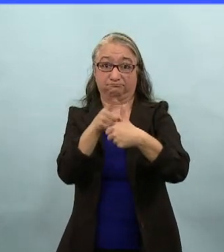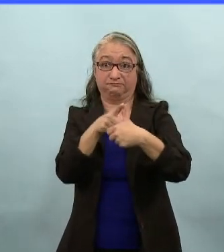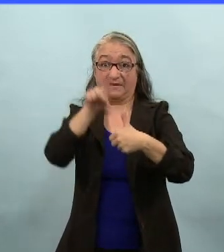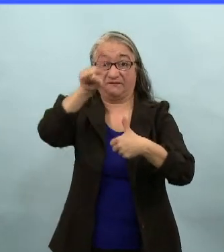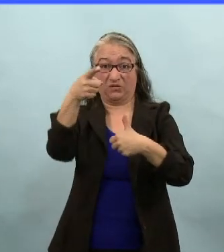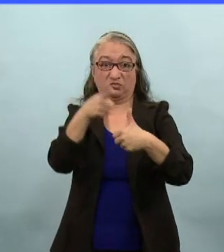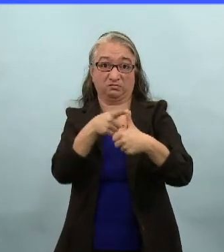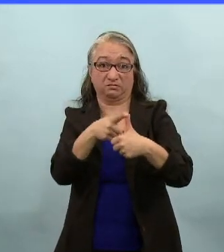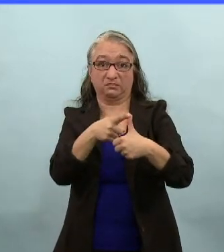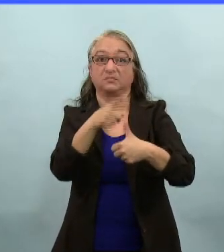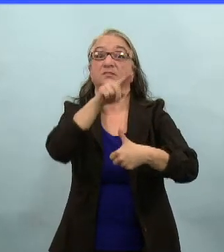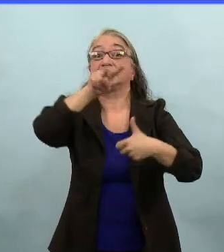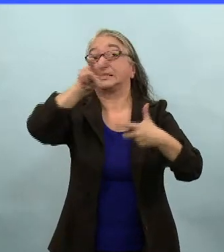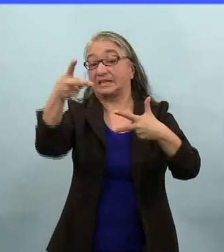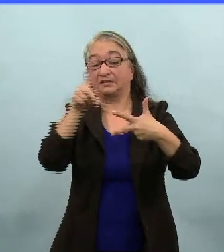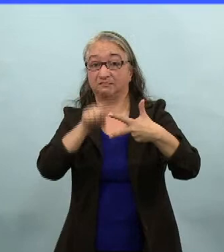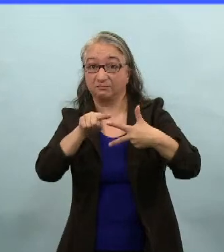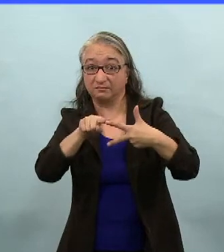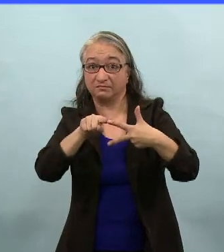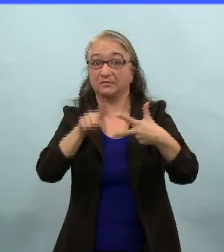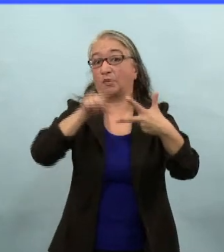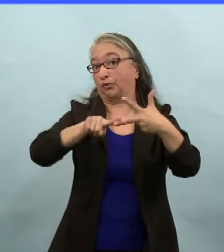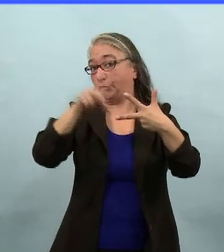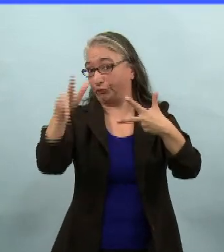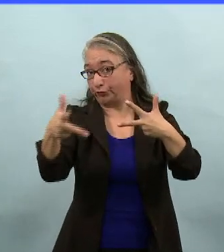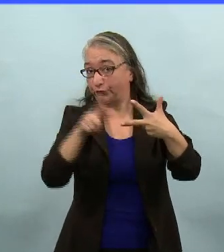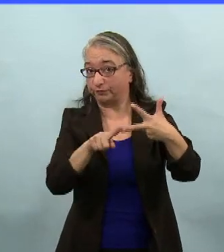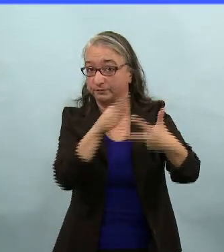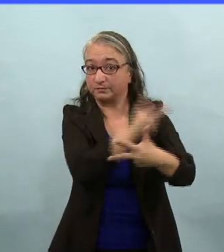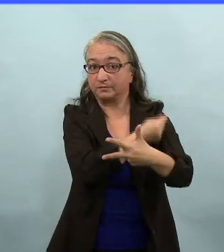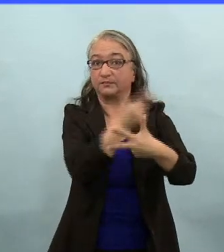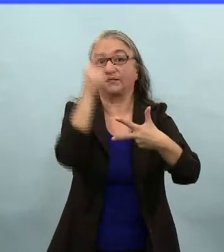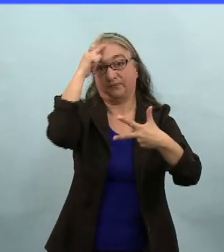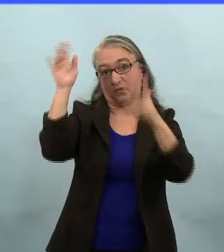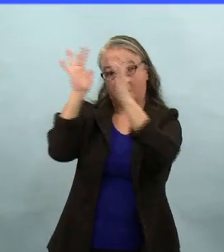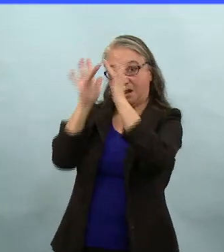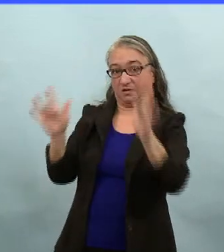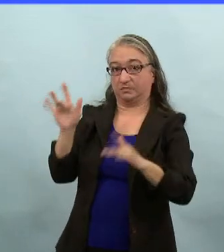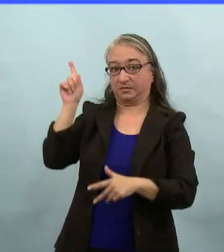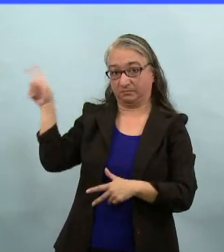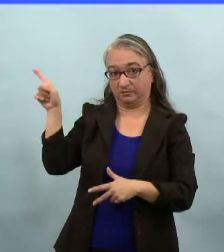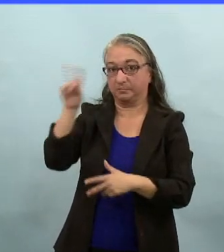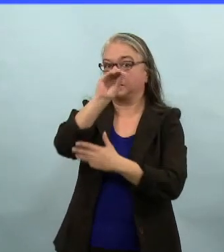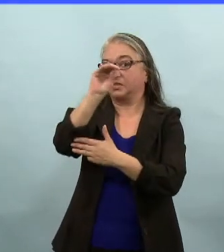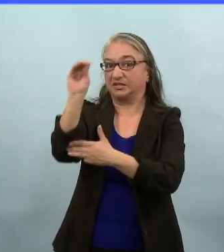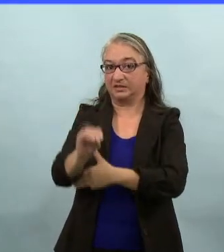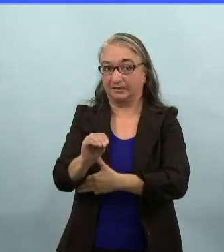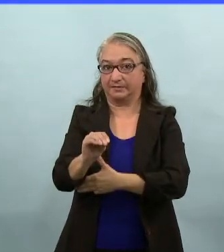it comes to their risk for hospitalization on the next slide we see a very similar pattern